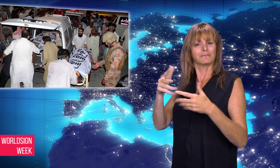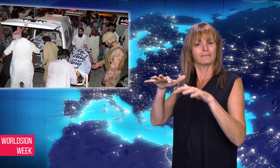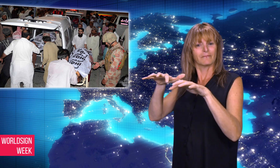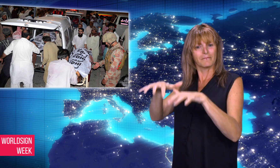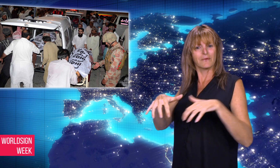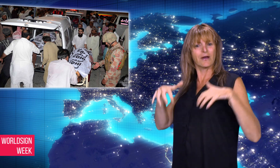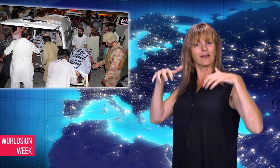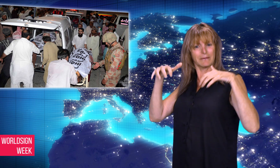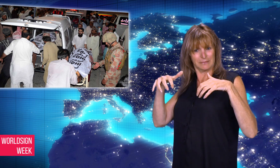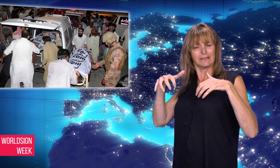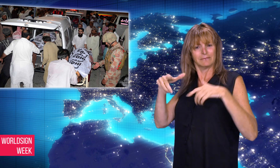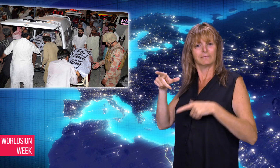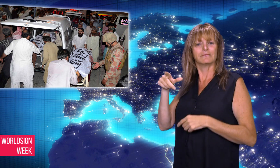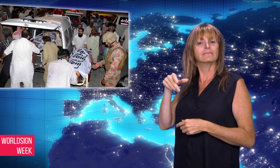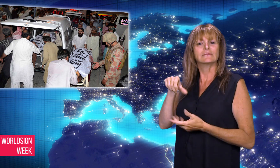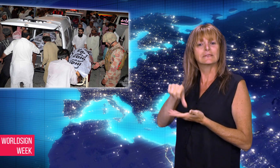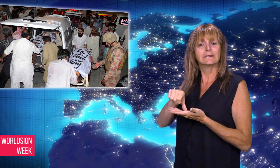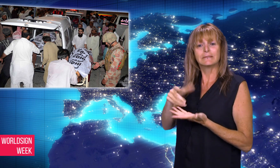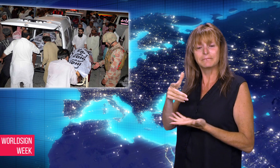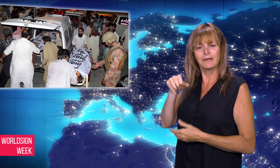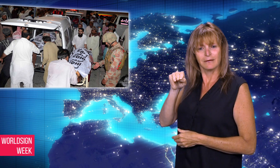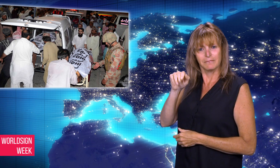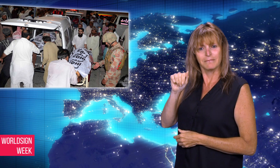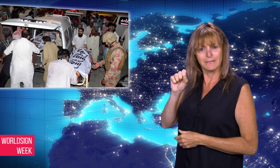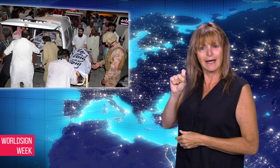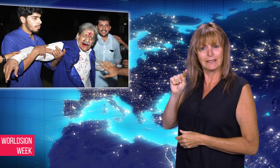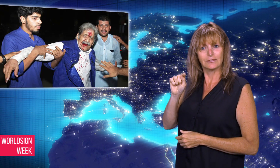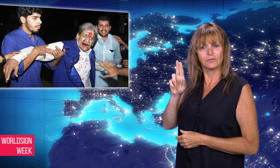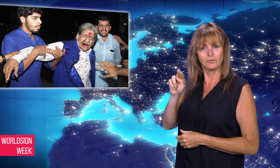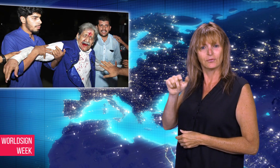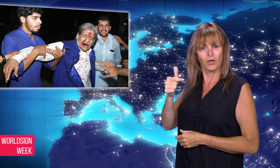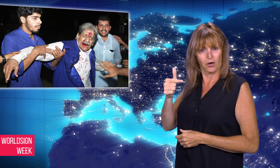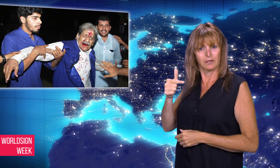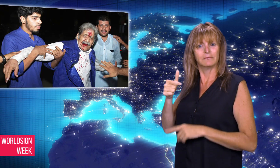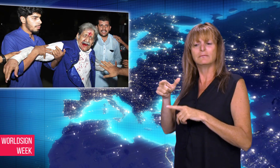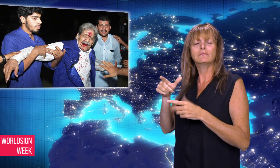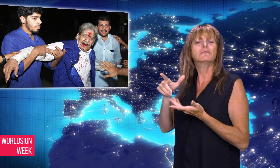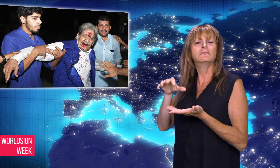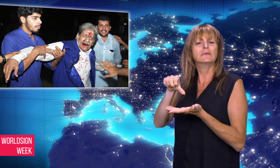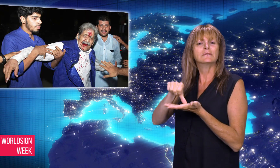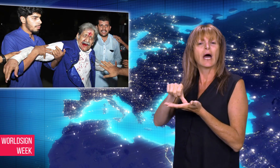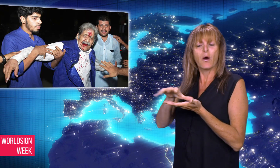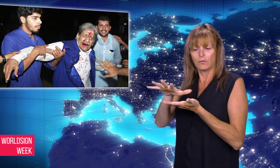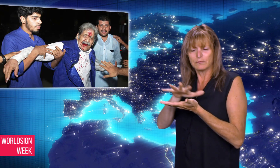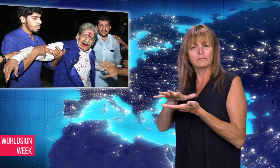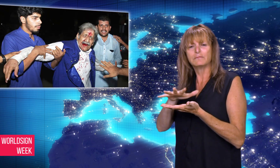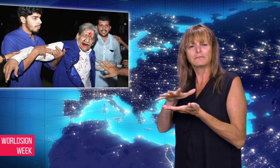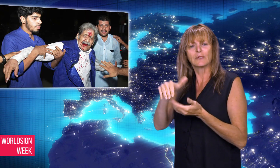candidate in Mastung, a town in